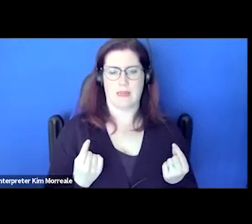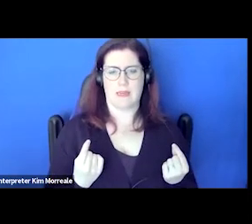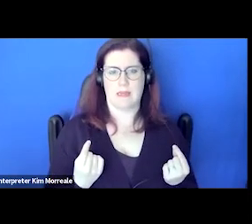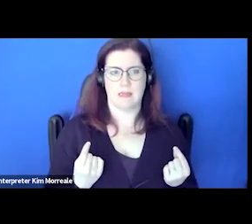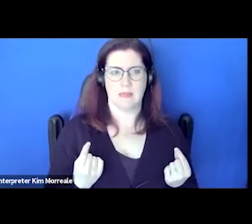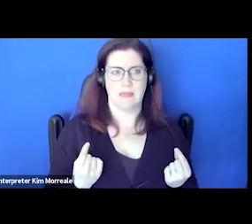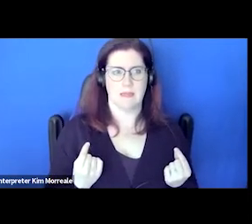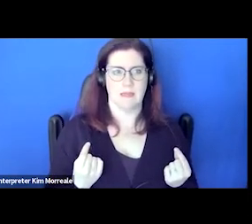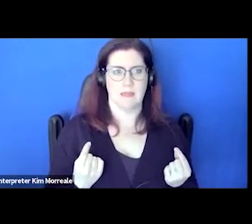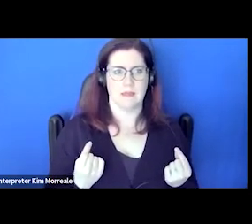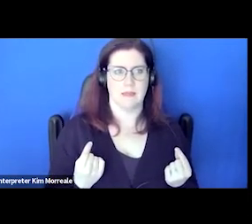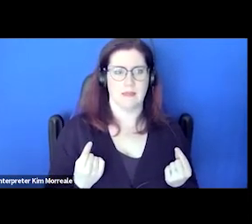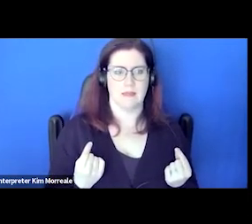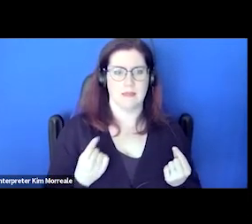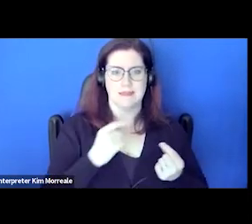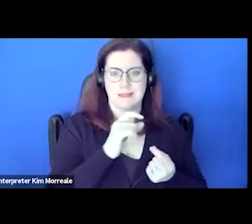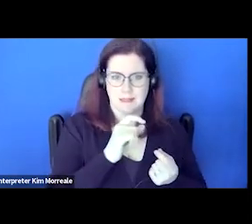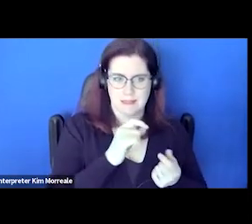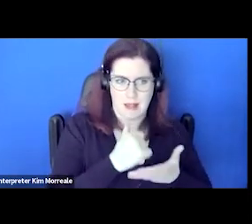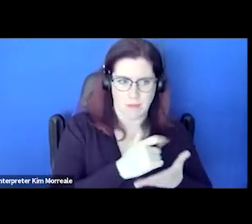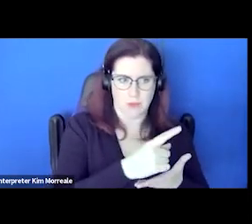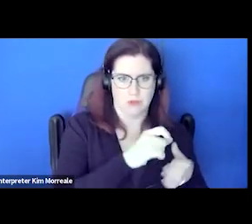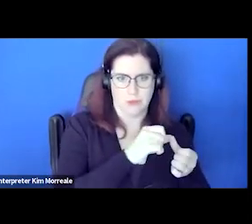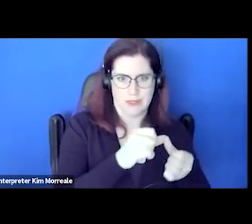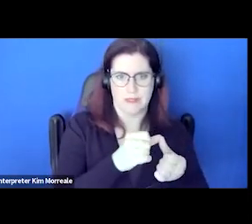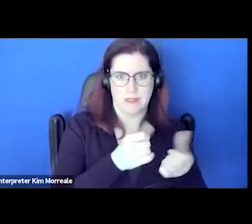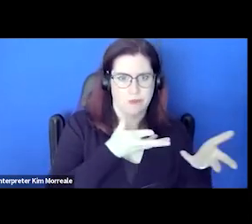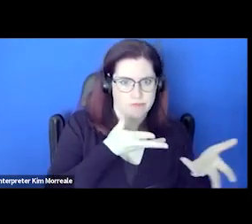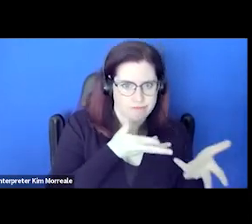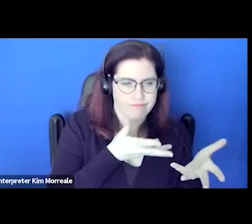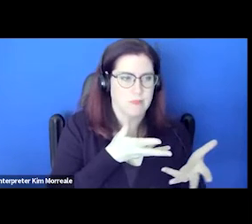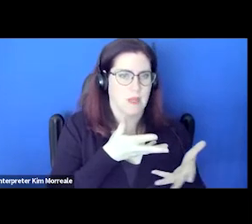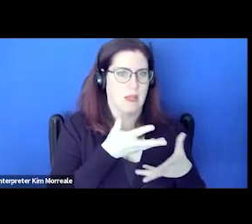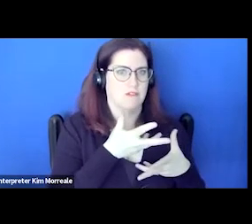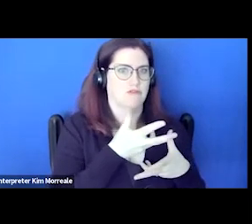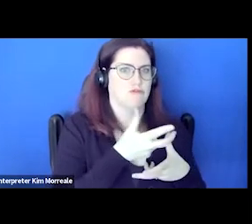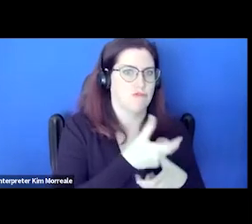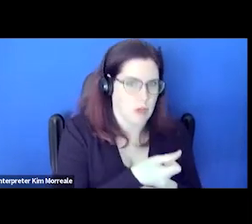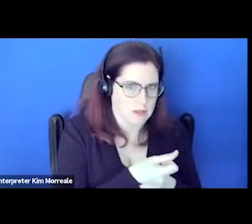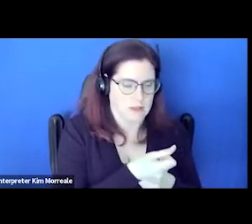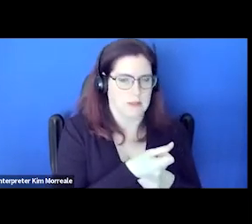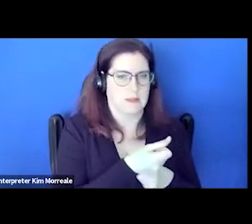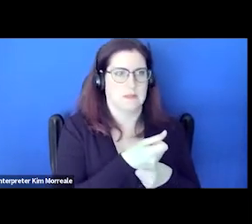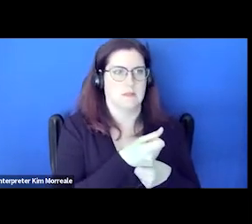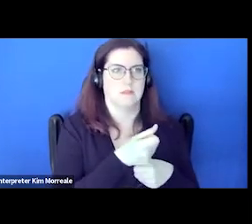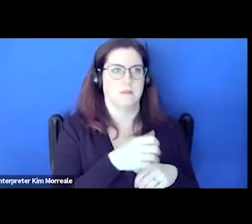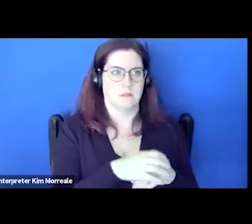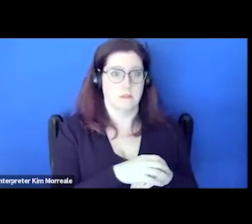that kept her engaged and built trust. And she said to me